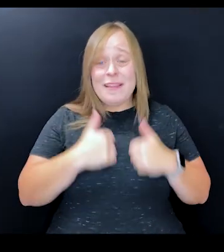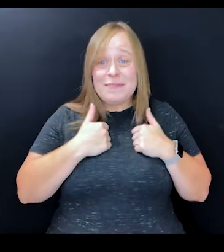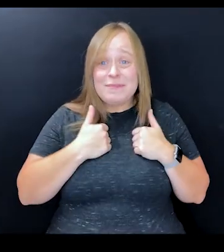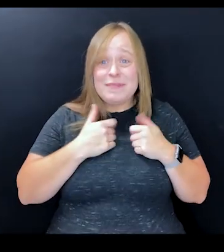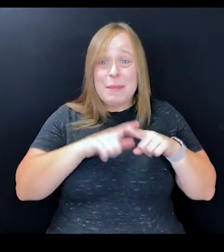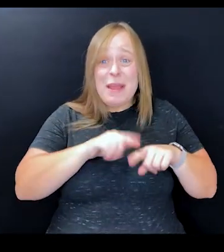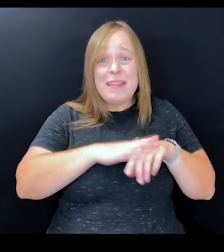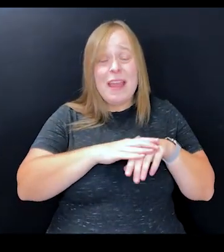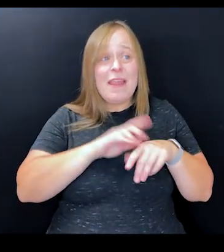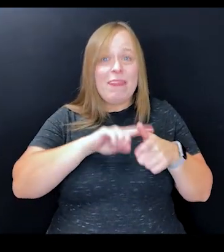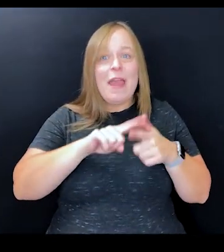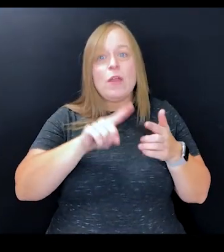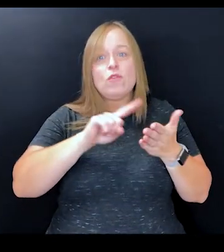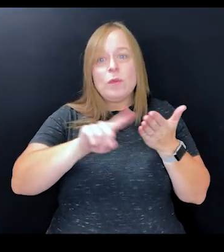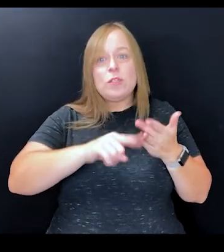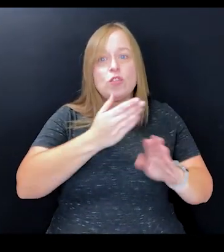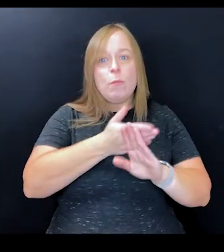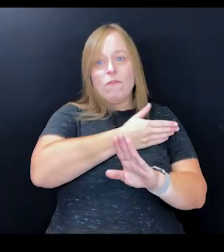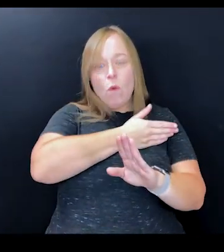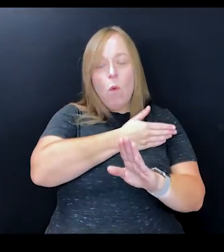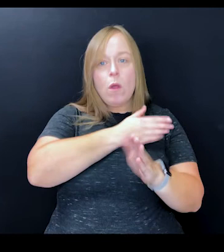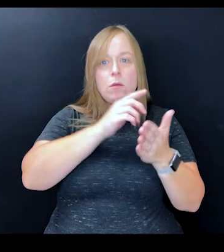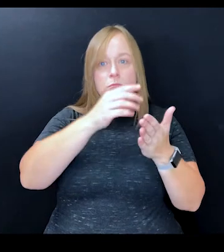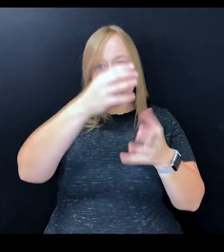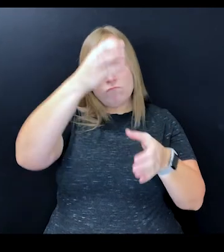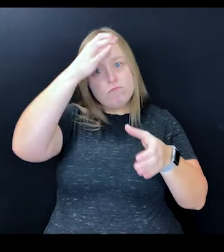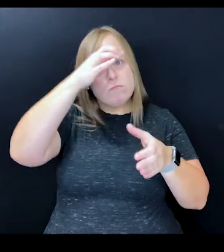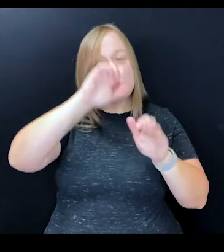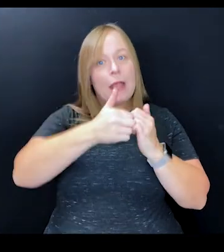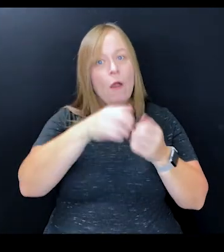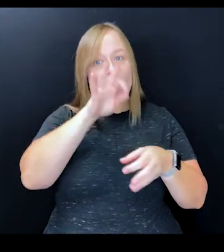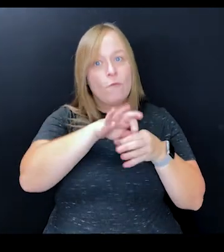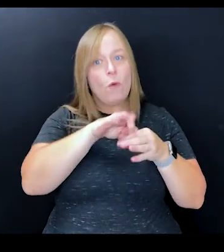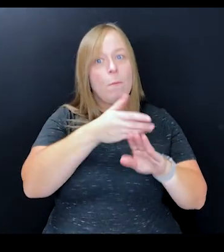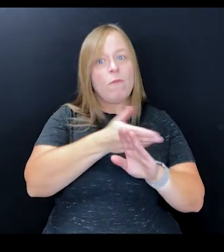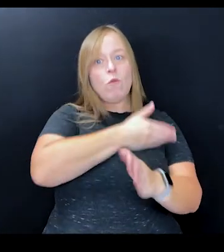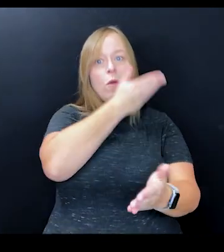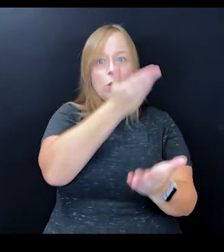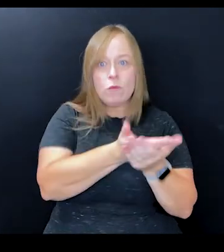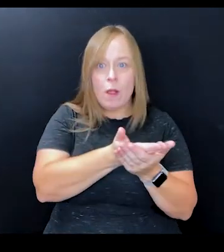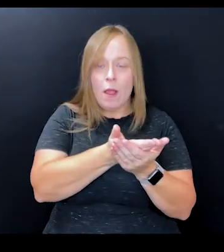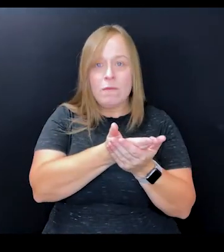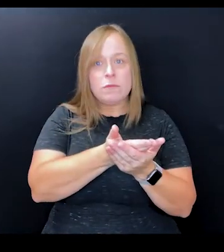you're going to research ahead of time. And you're going to know how you want to vote and make an